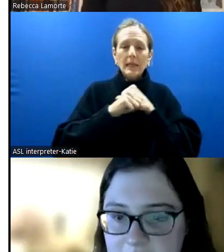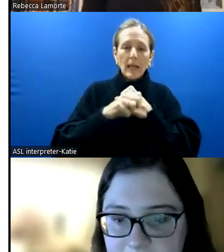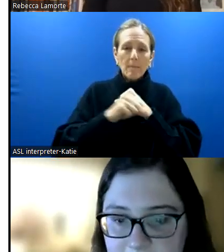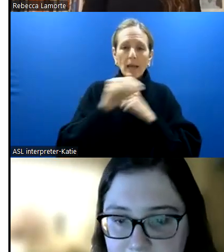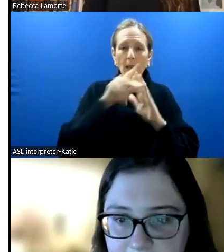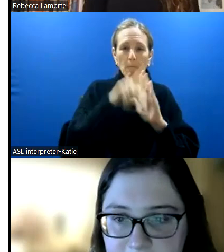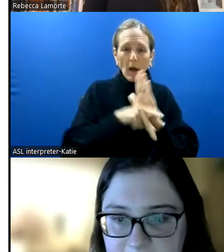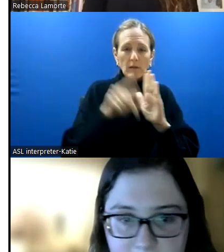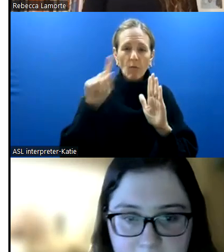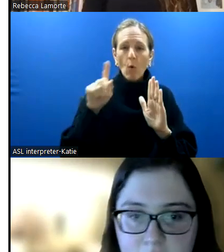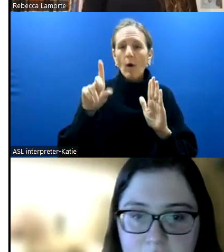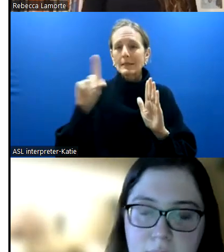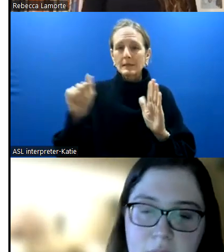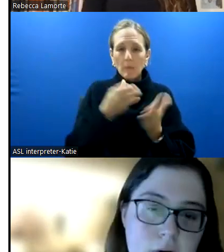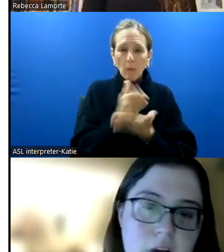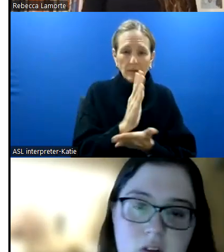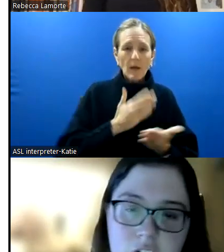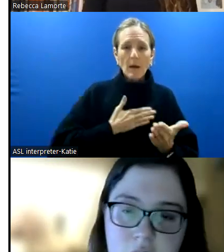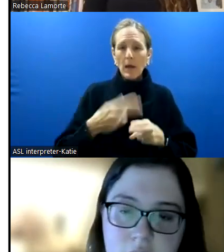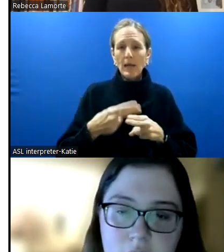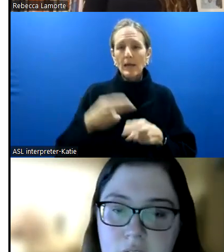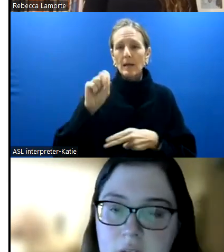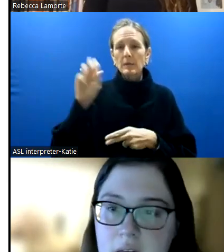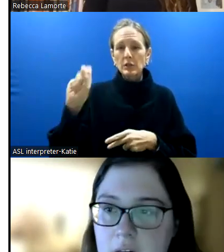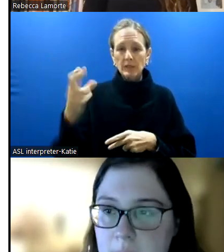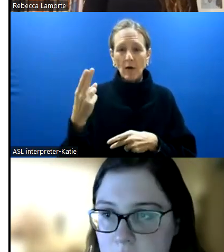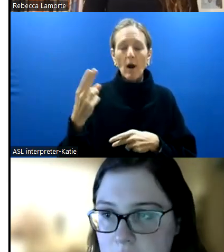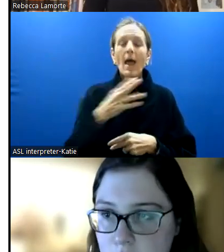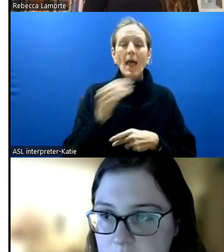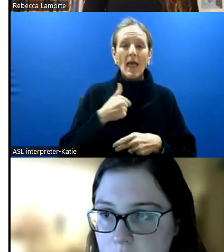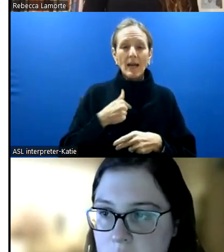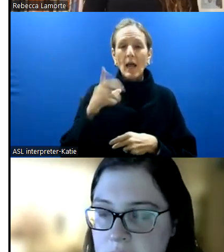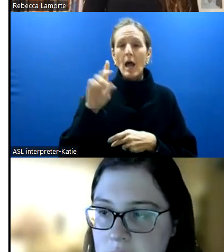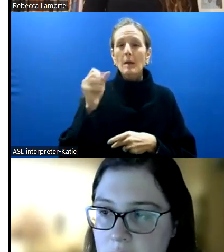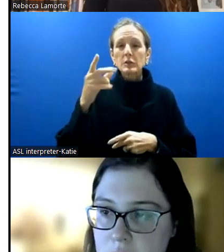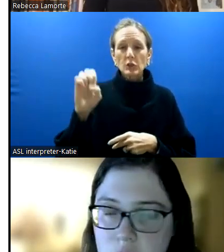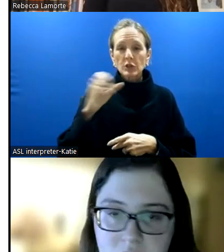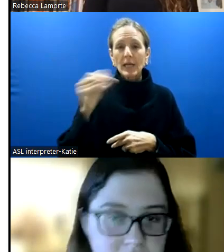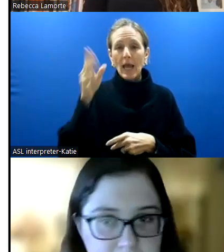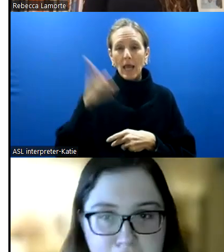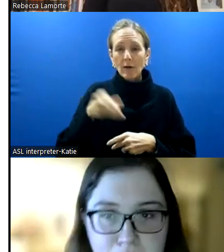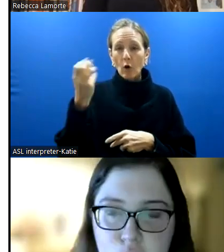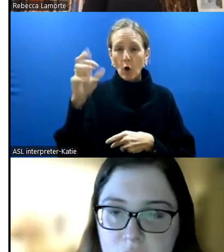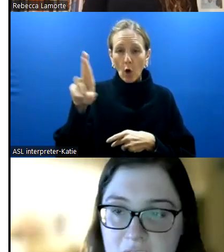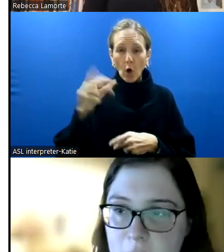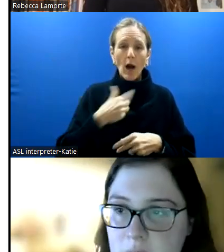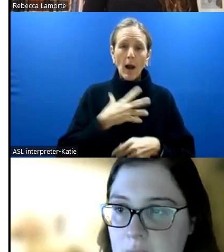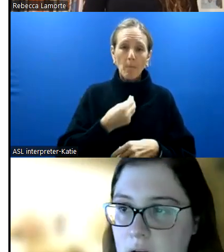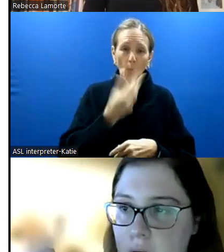As I said, my name is Sarah Blahovec. My pronouns are she and her, and I am a white woman with shoulder length brown hair.